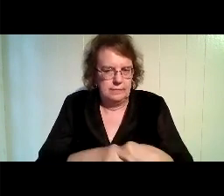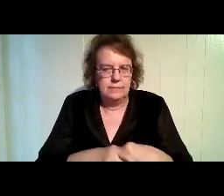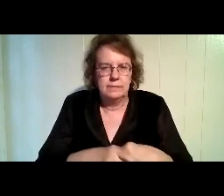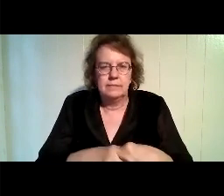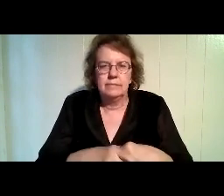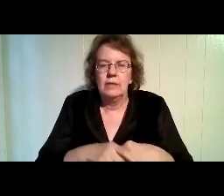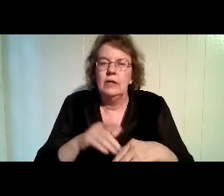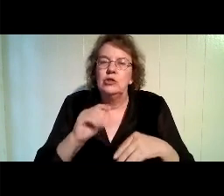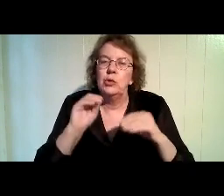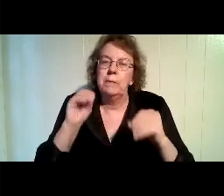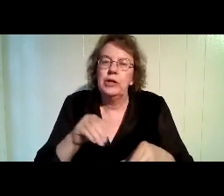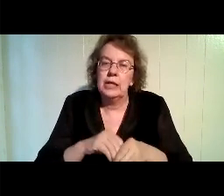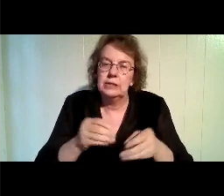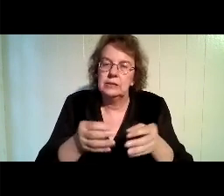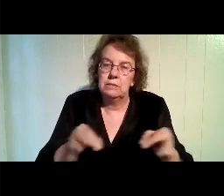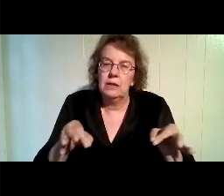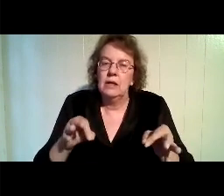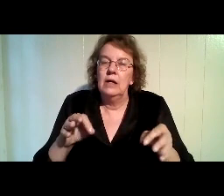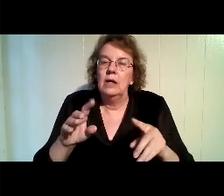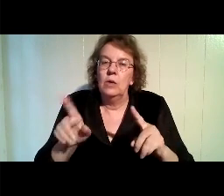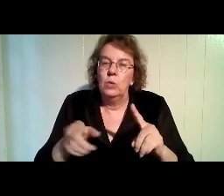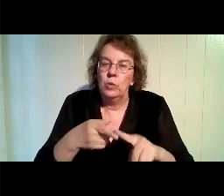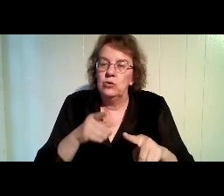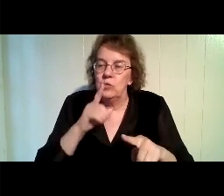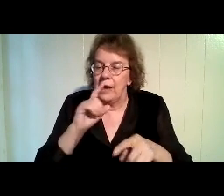subtitles once you've actually inserted the video, you can go